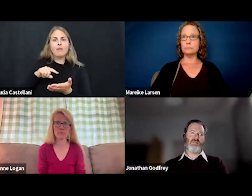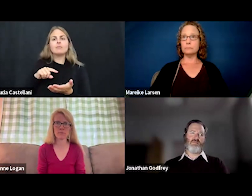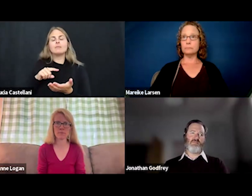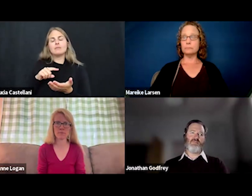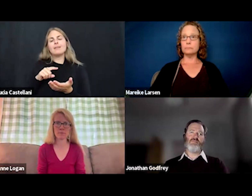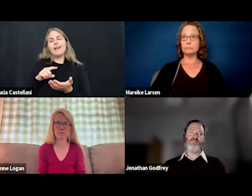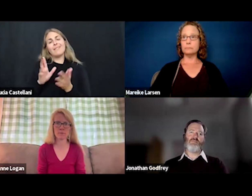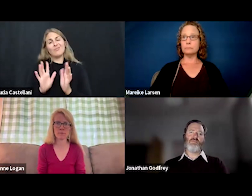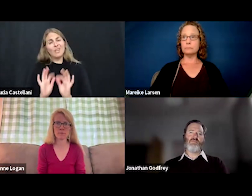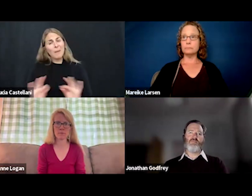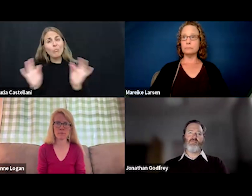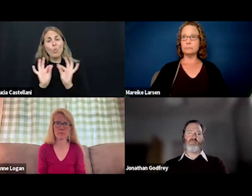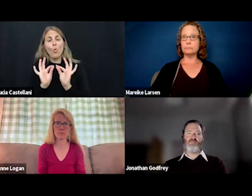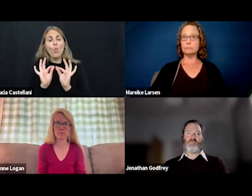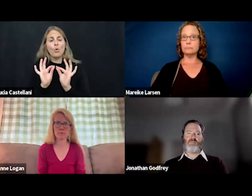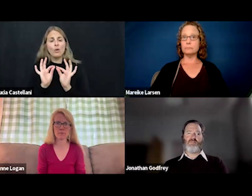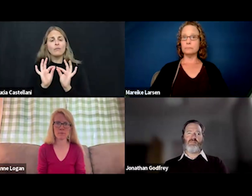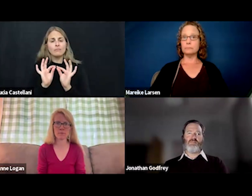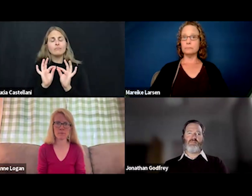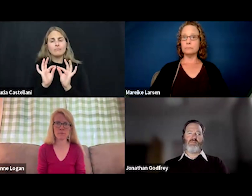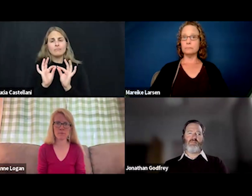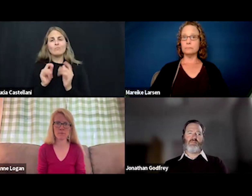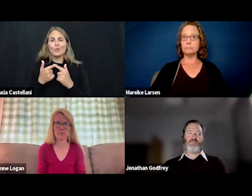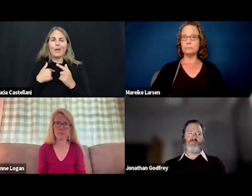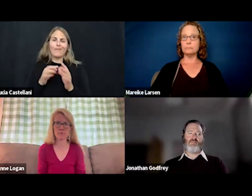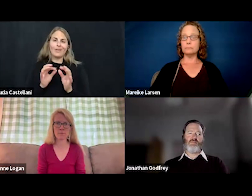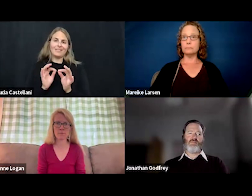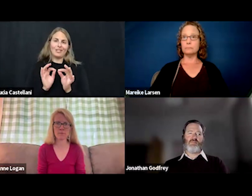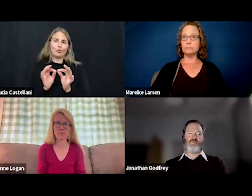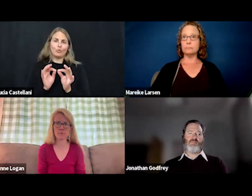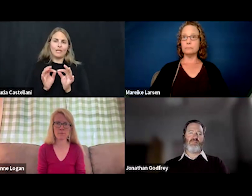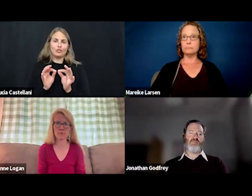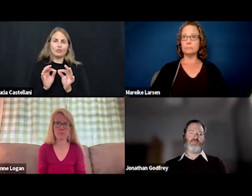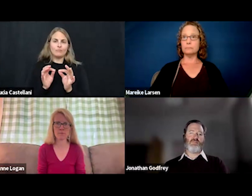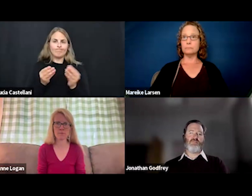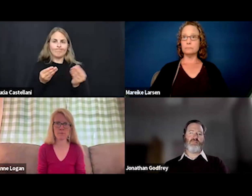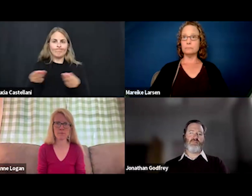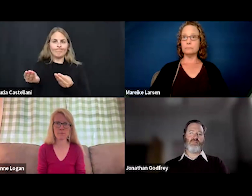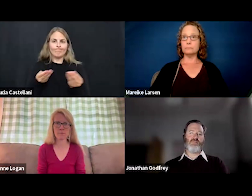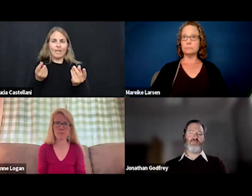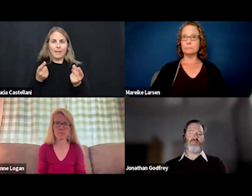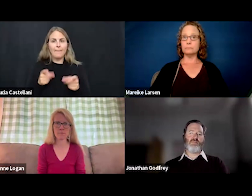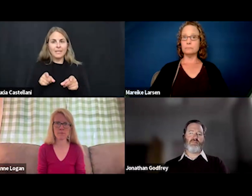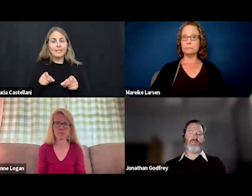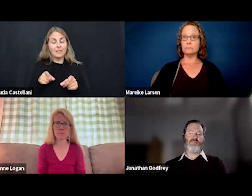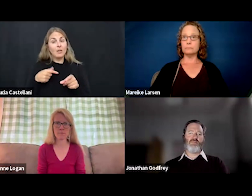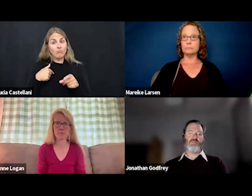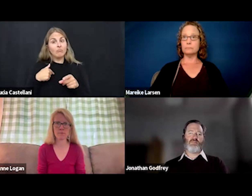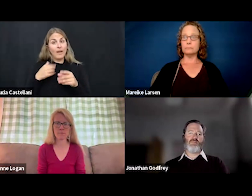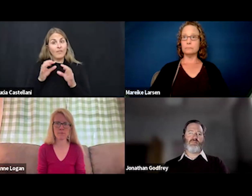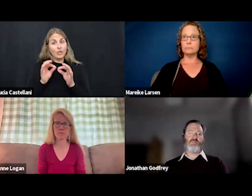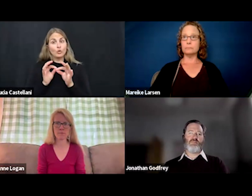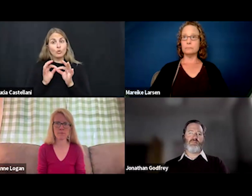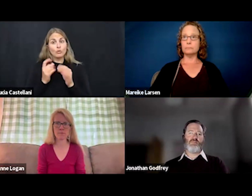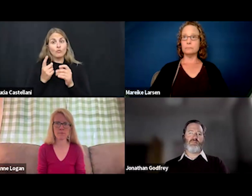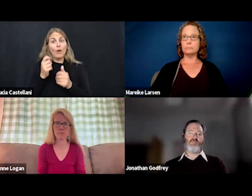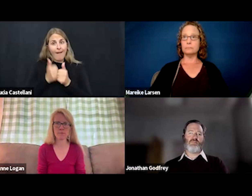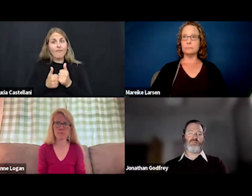have translation happening, which we will have at every session of the archive forum.